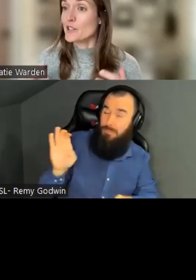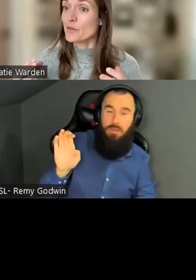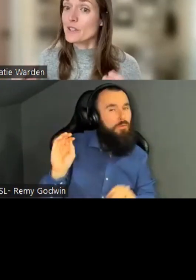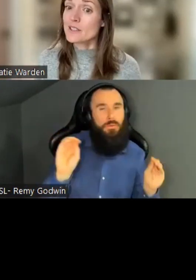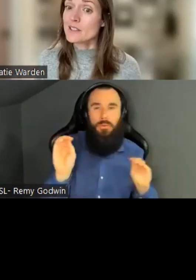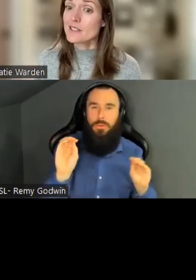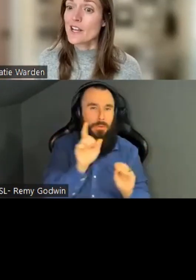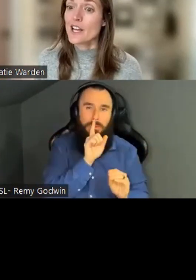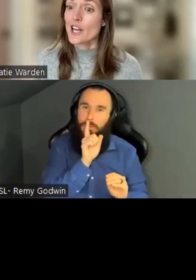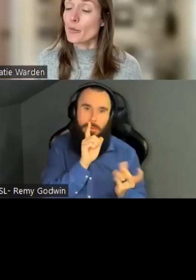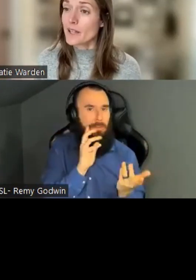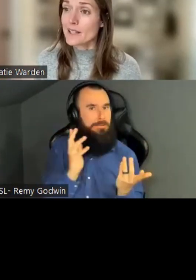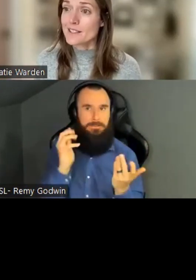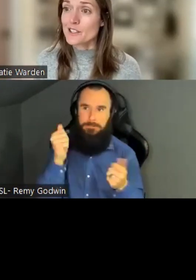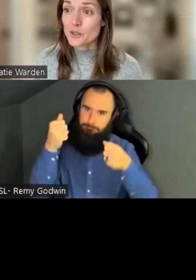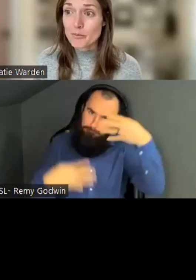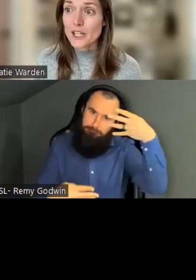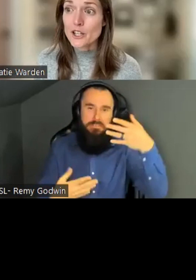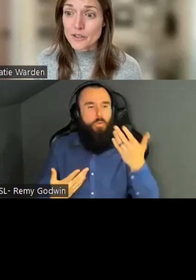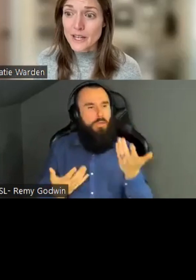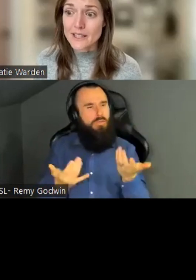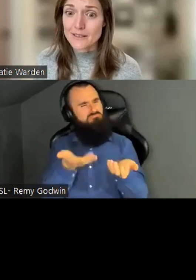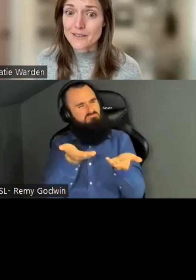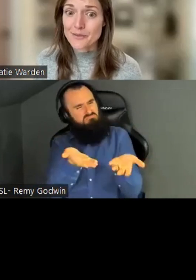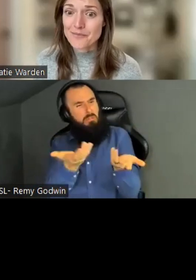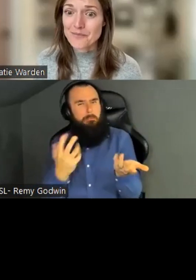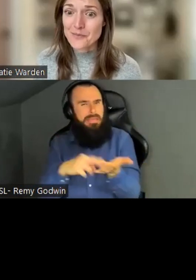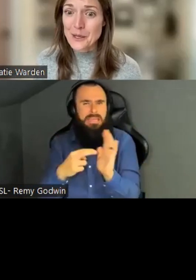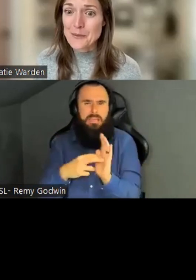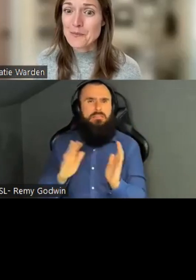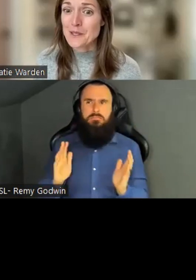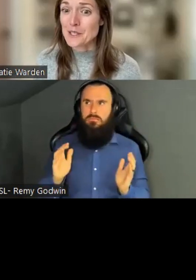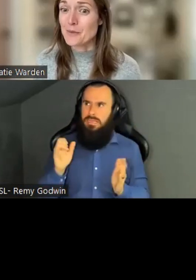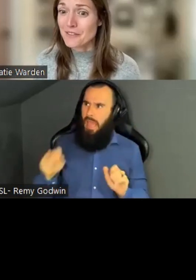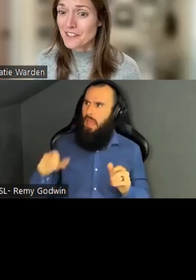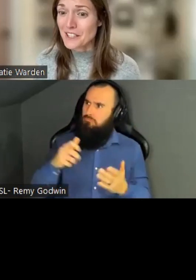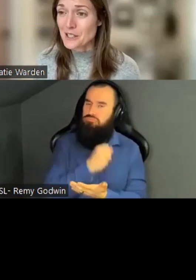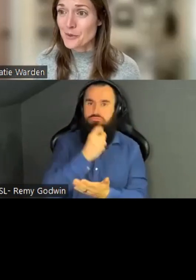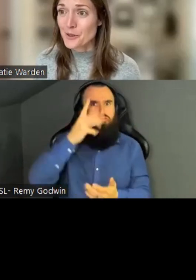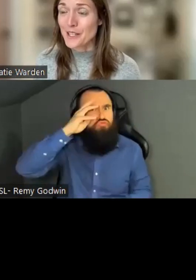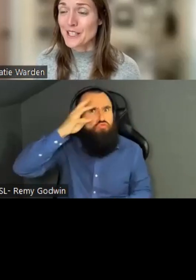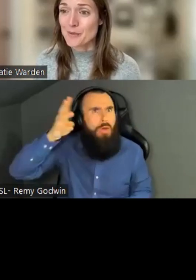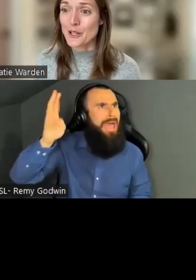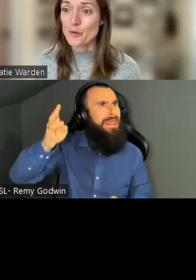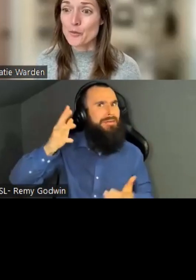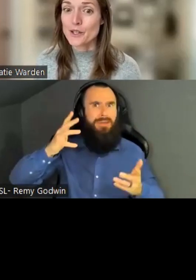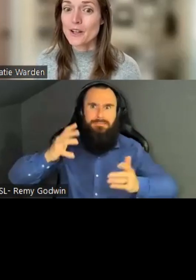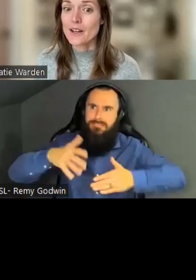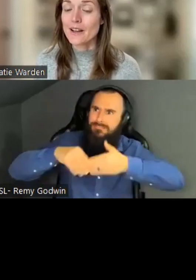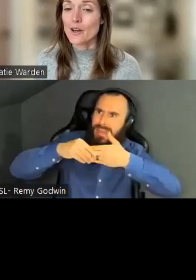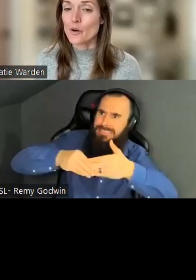And so this is a place to be creative, right? To be flexible and to be open.